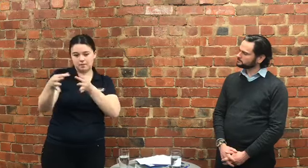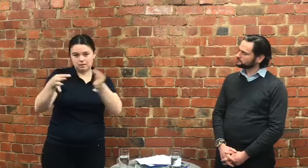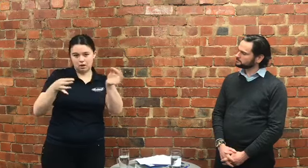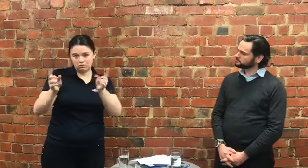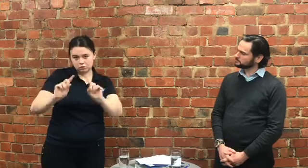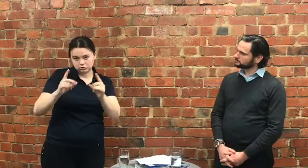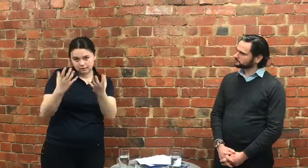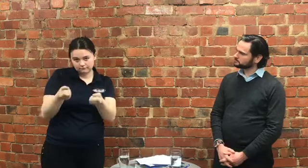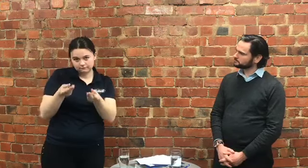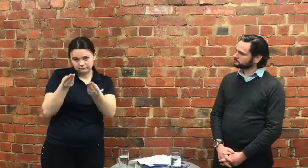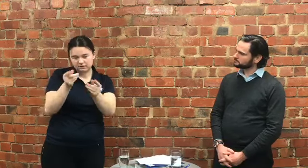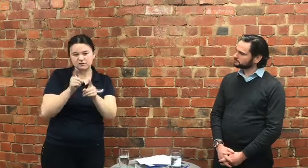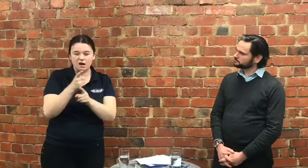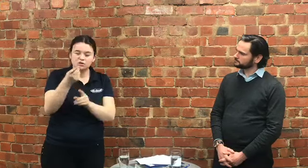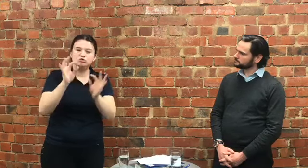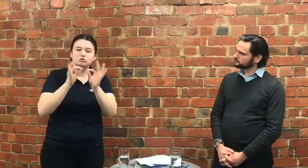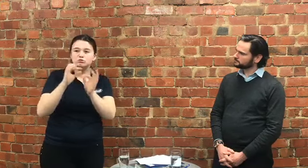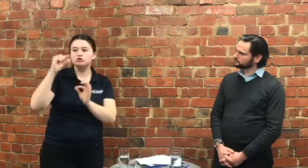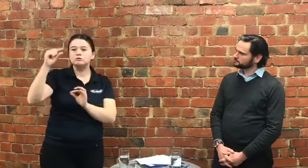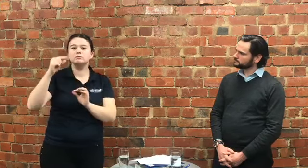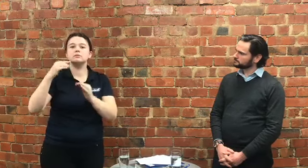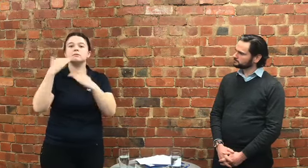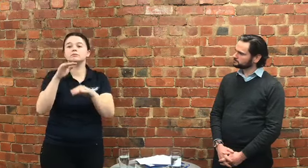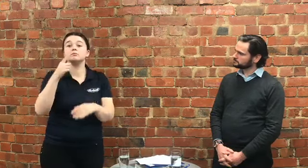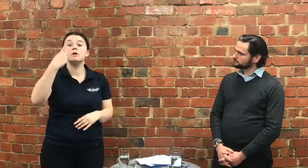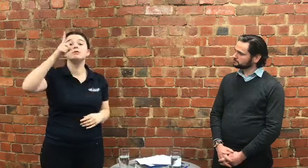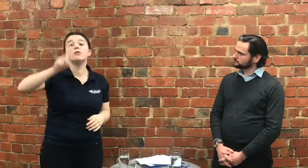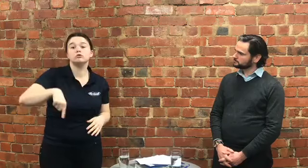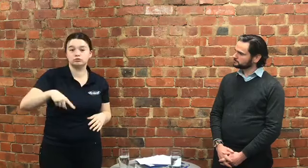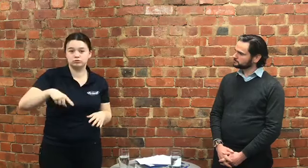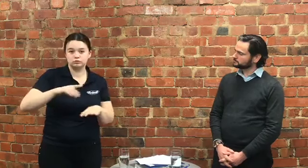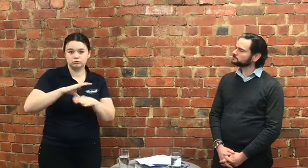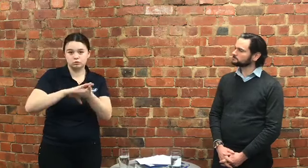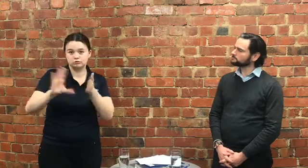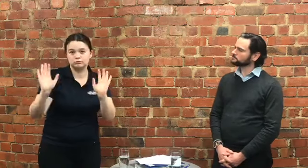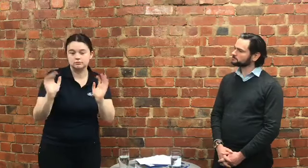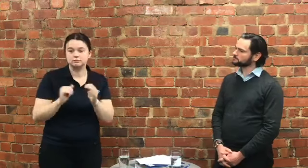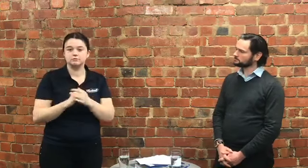that the NDIA will provide as payment.